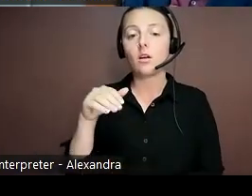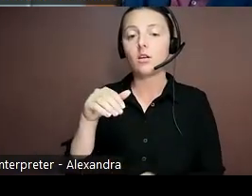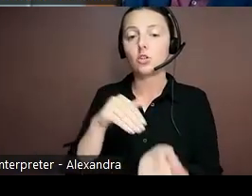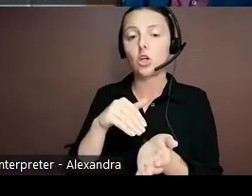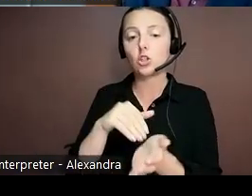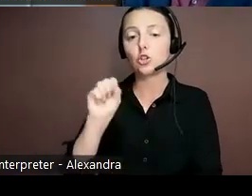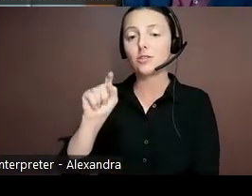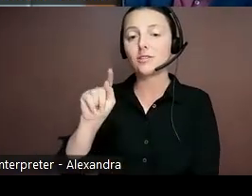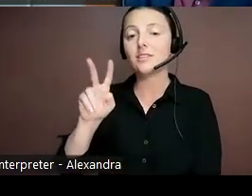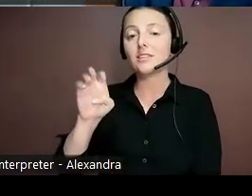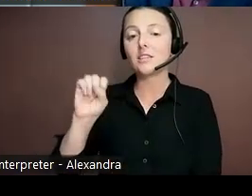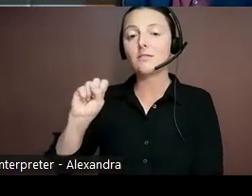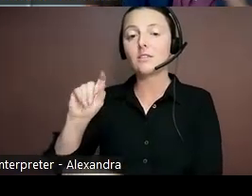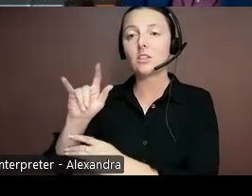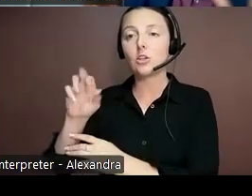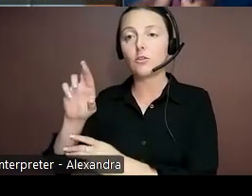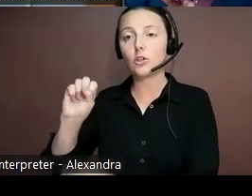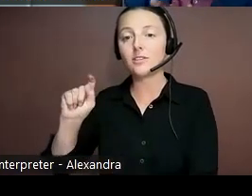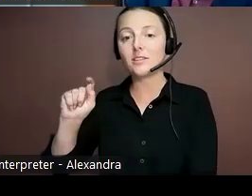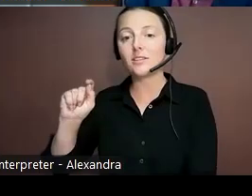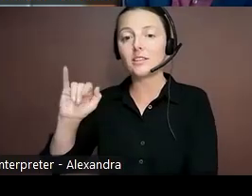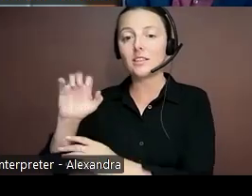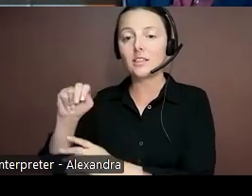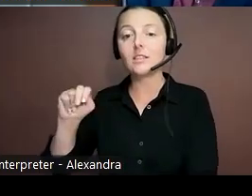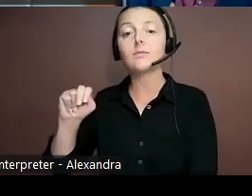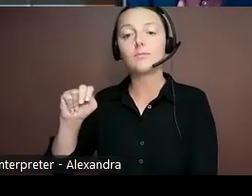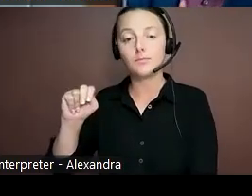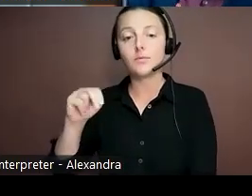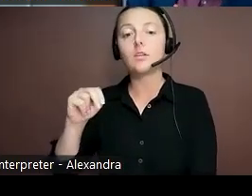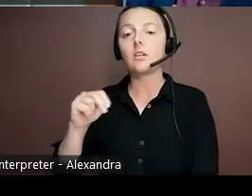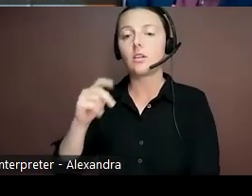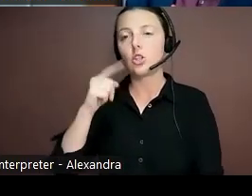at University of Rochester uh when in his early career created our program for us and you know